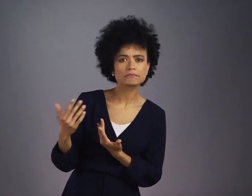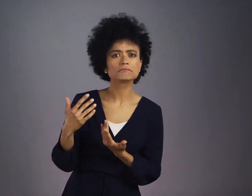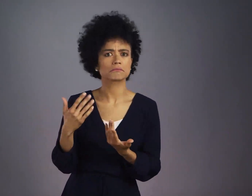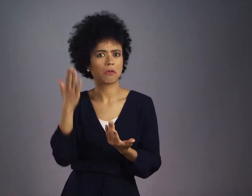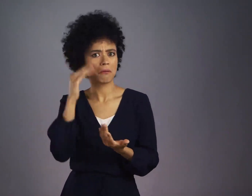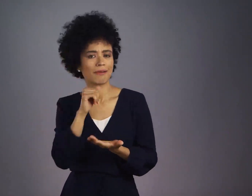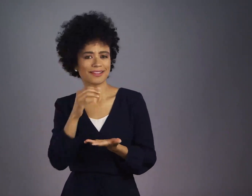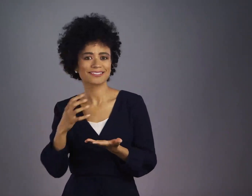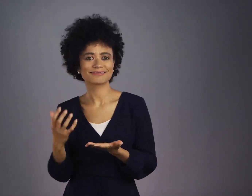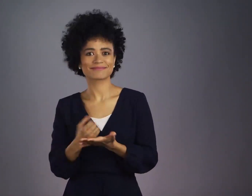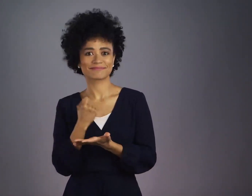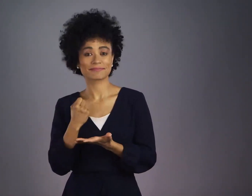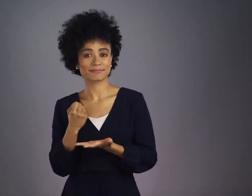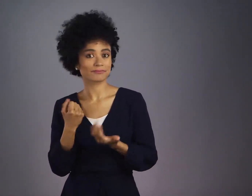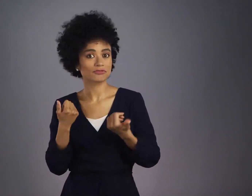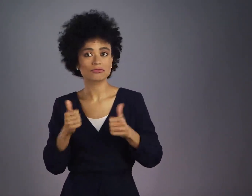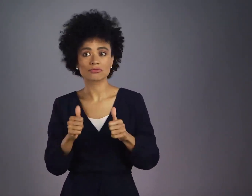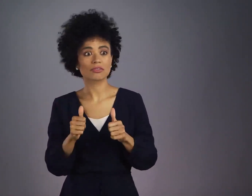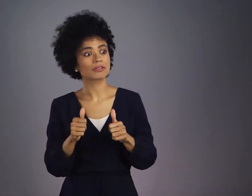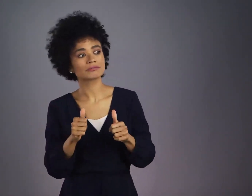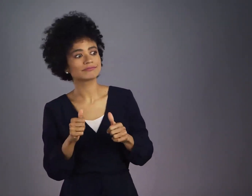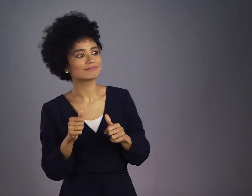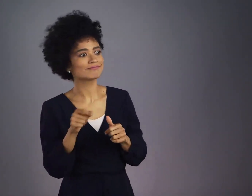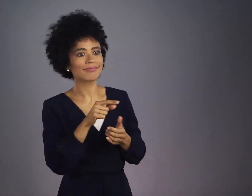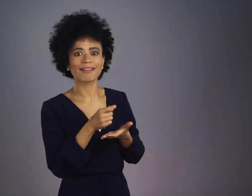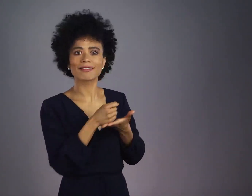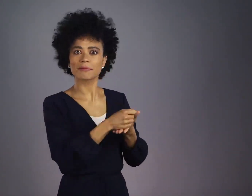Meanwhile you might try to help the wife of another serious drinker.